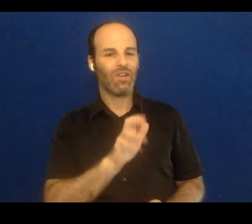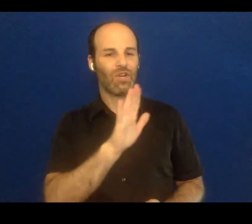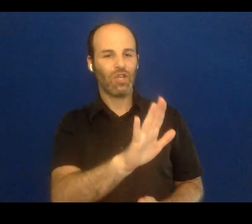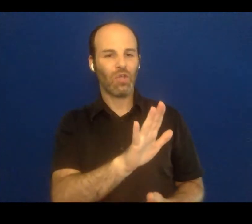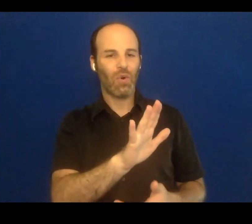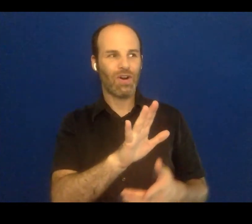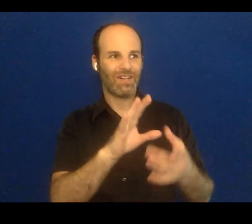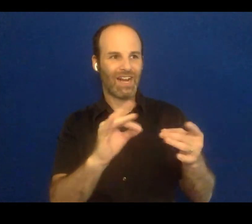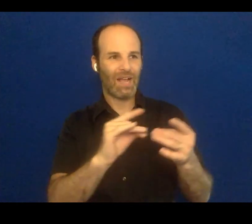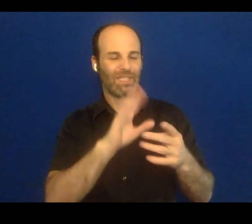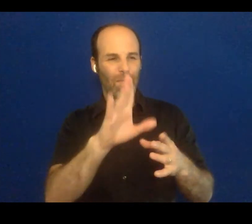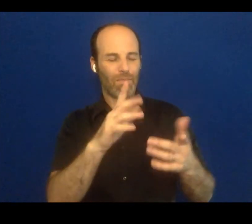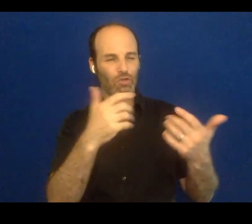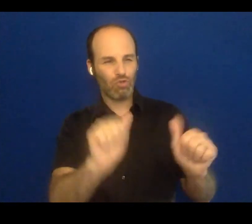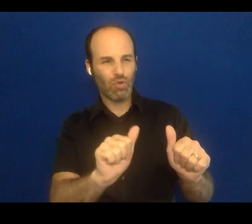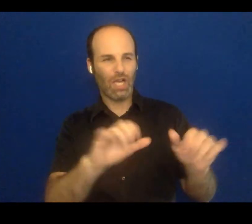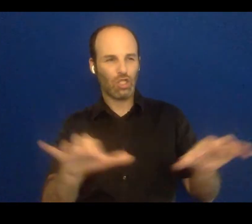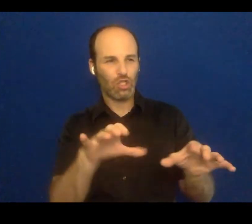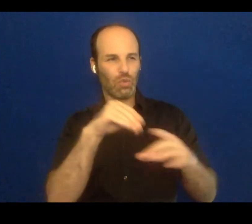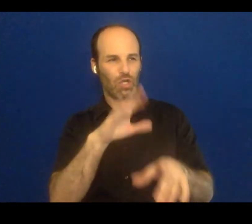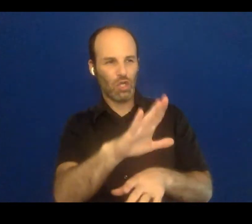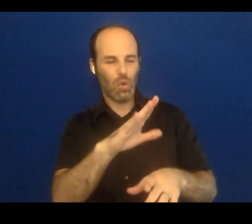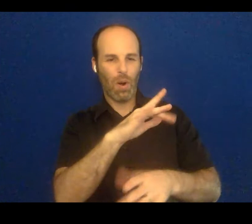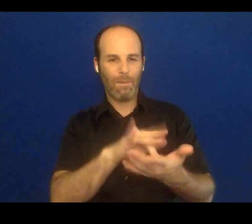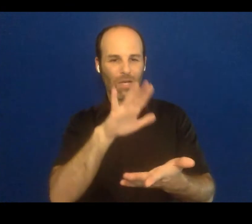ABOUT THE THINGS THAT YOU ARE TRYING TO DO AT YOUR MEDICAL